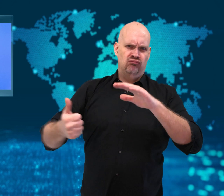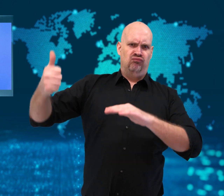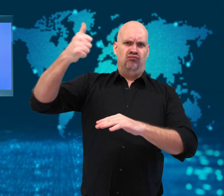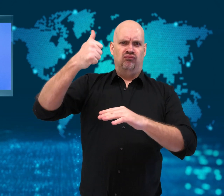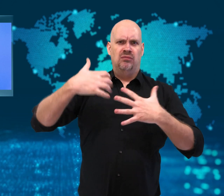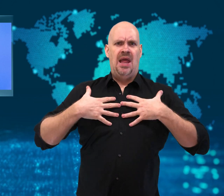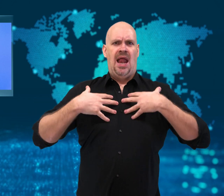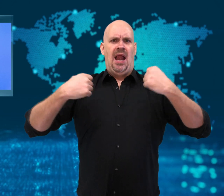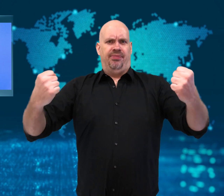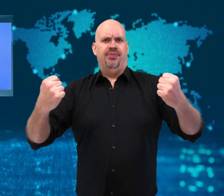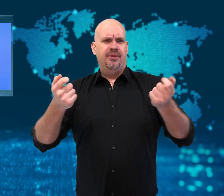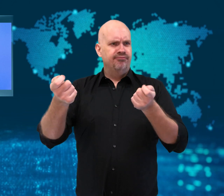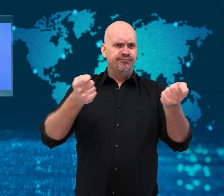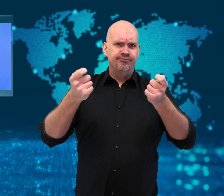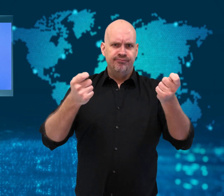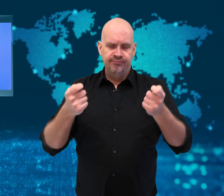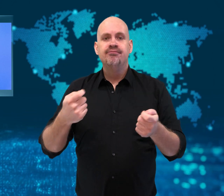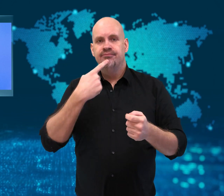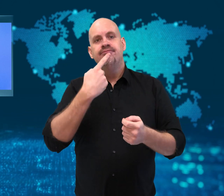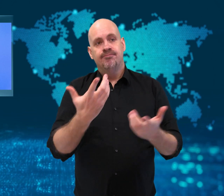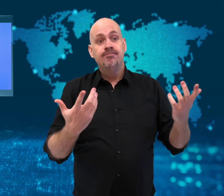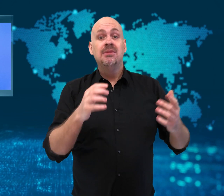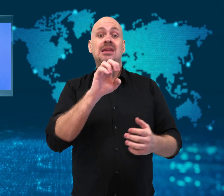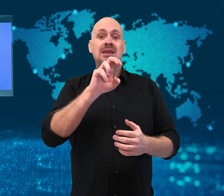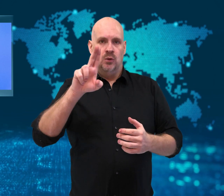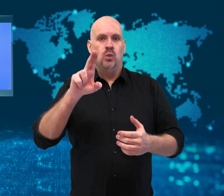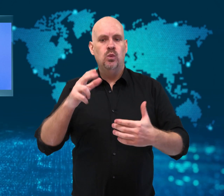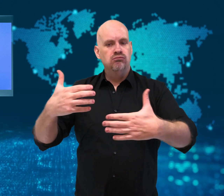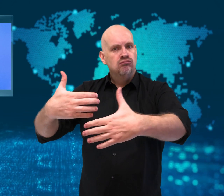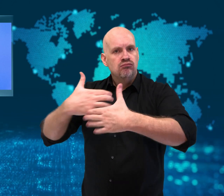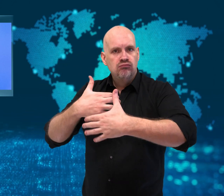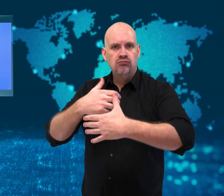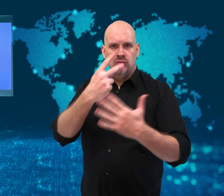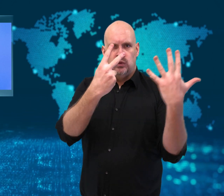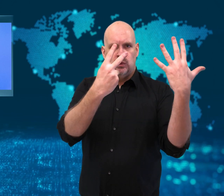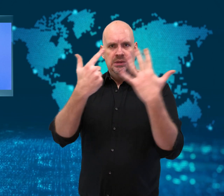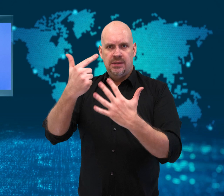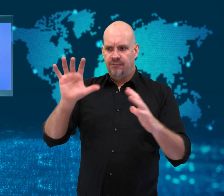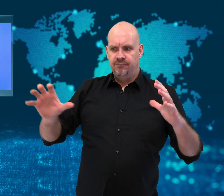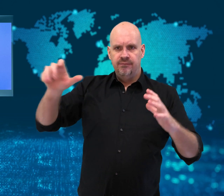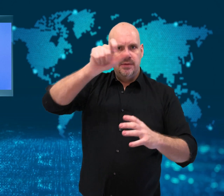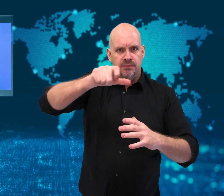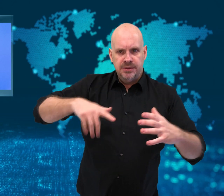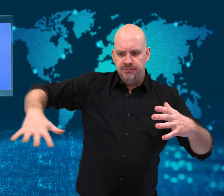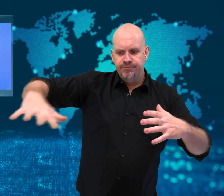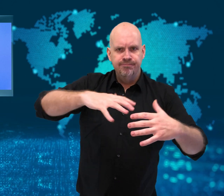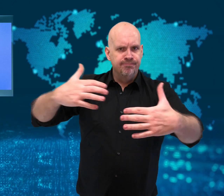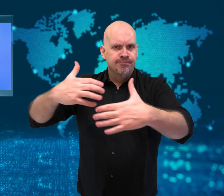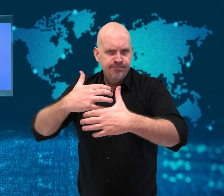The EU’s Health Commissioner said that the 27-member union would